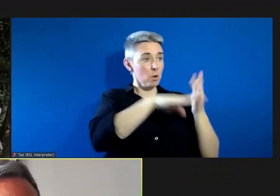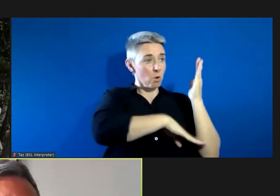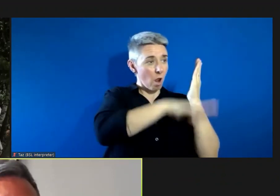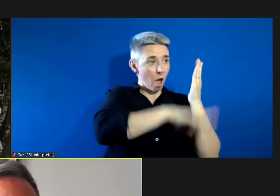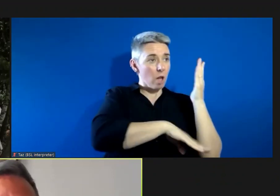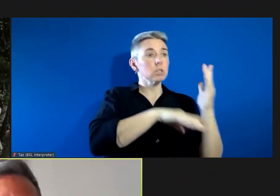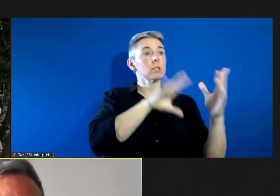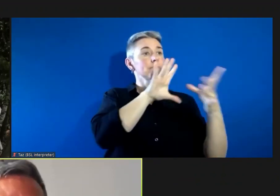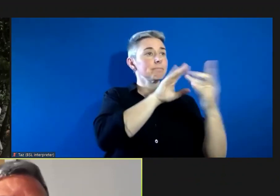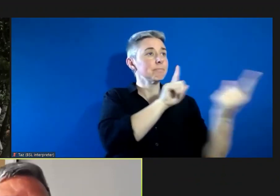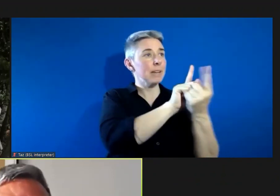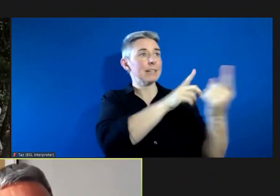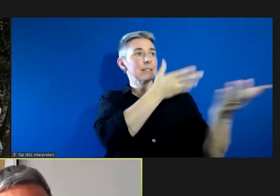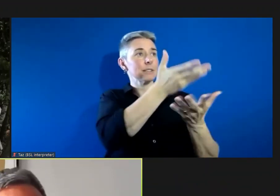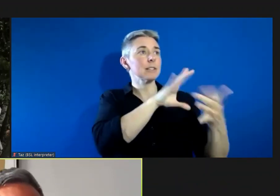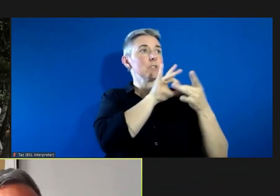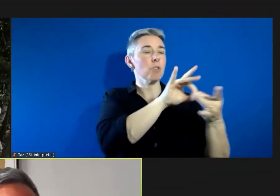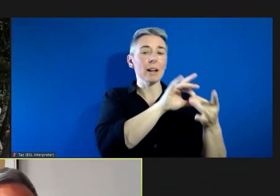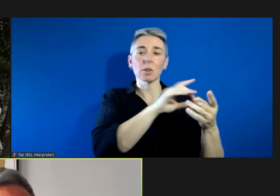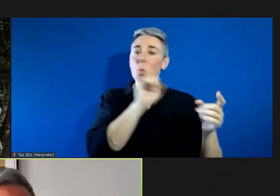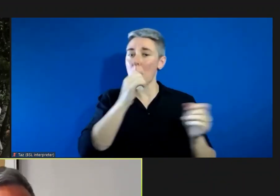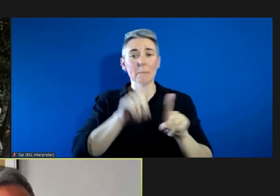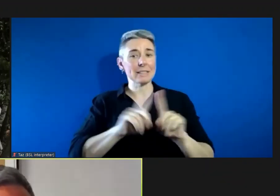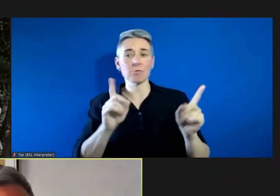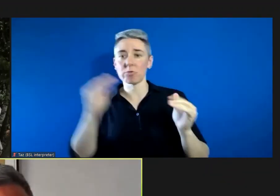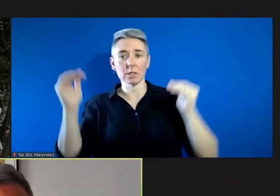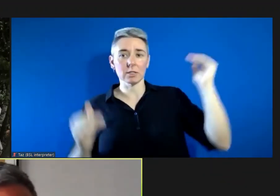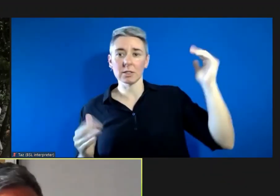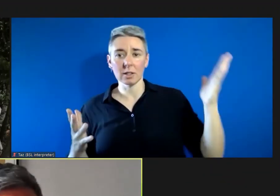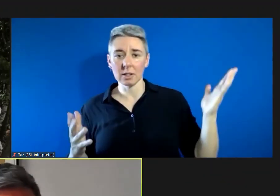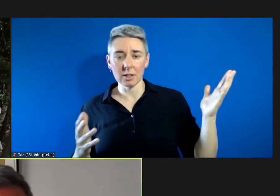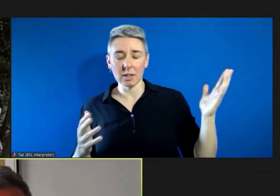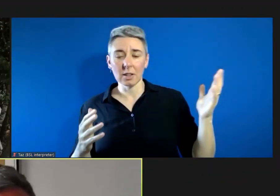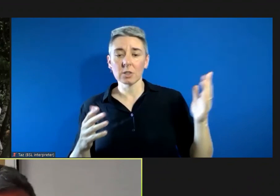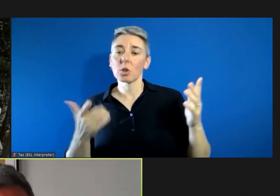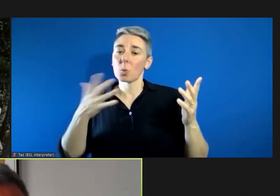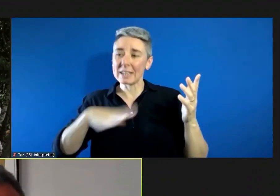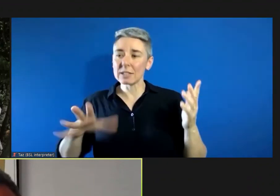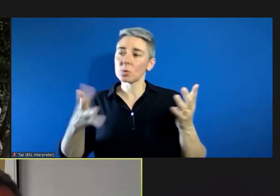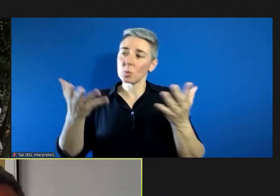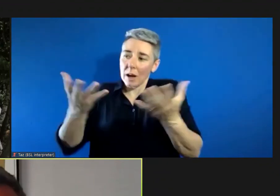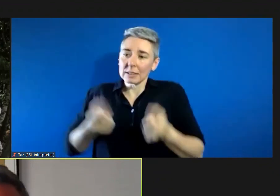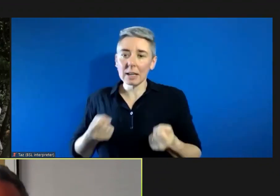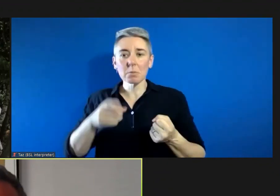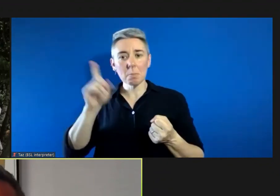It's about accepting people not tolerating people. It goes back to that thing, I hate that,